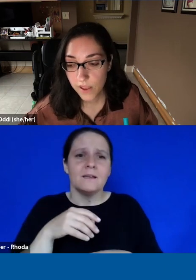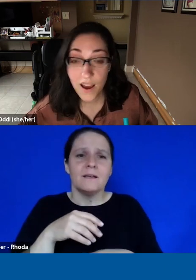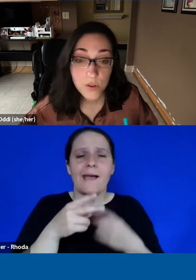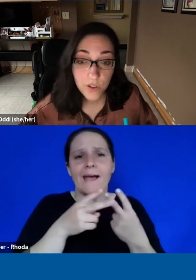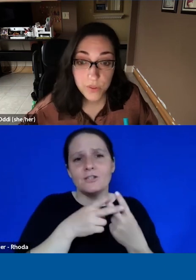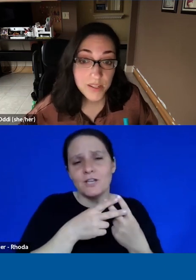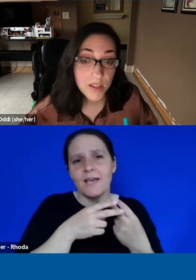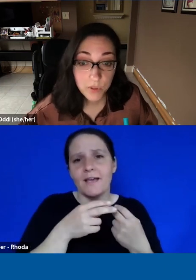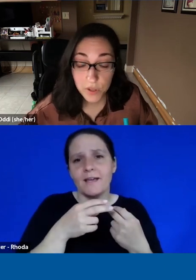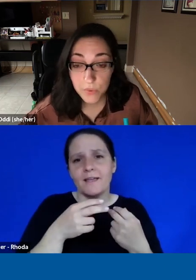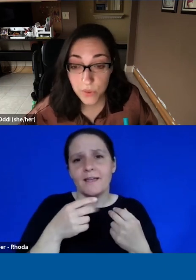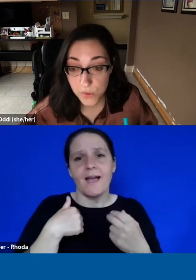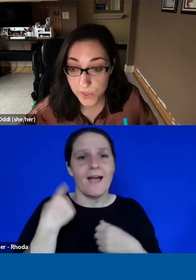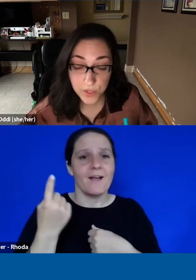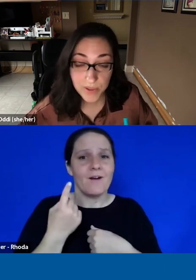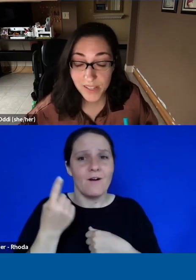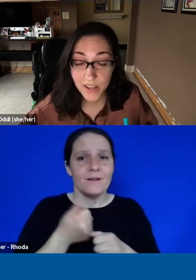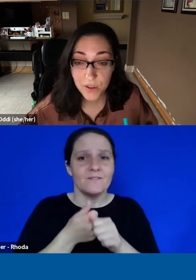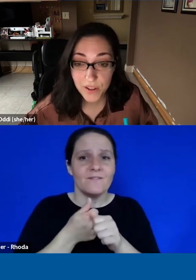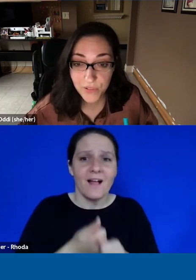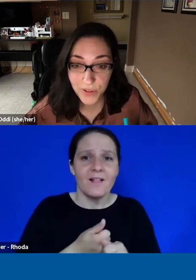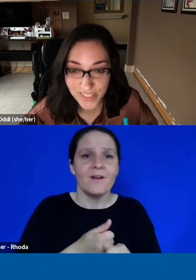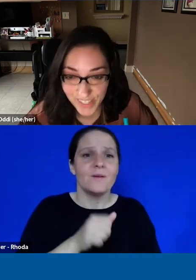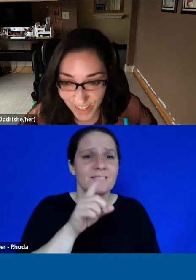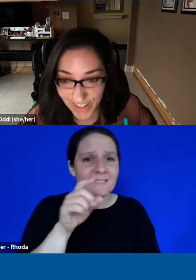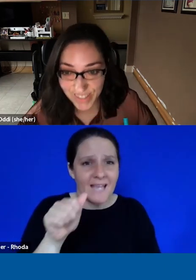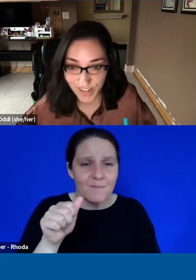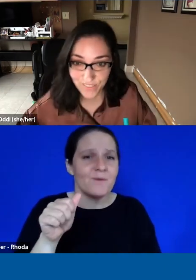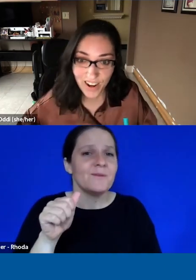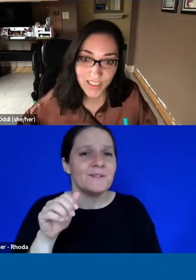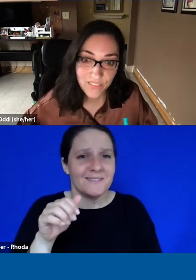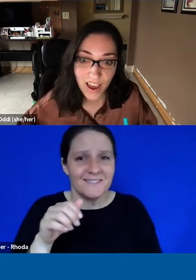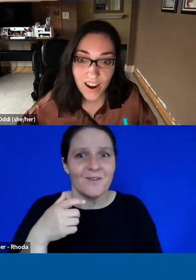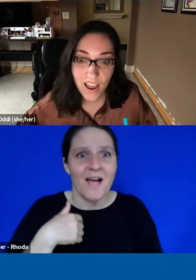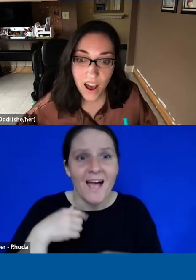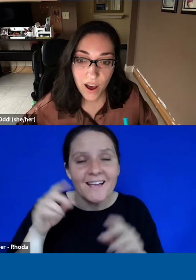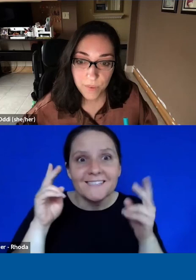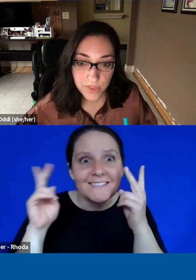like I always followed the disabled and cute and those ones too because then I get all the influencers on Instagram and I love that.